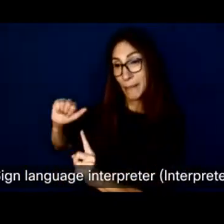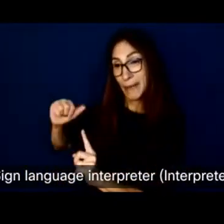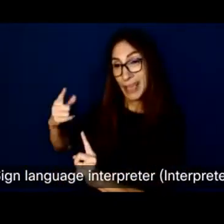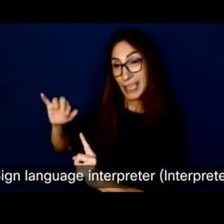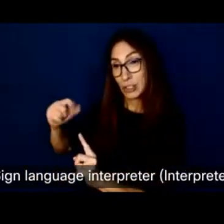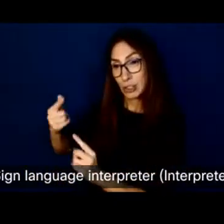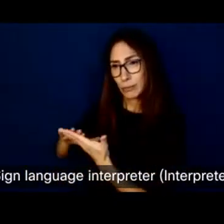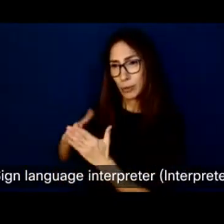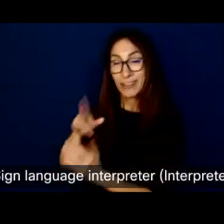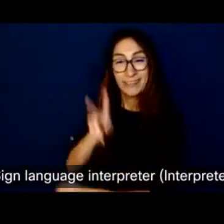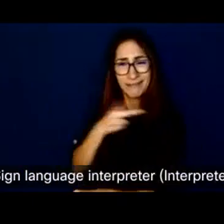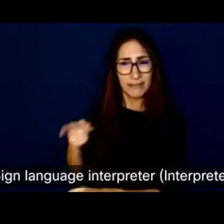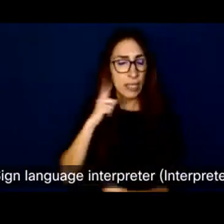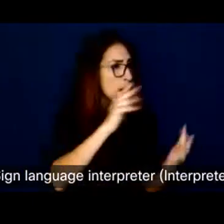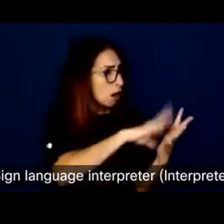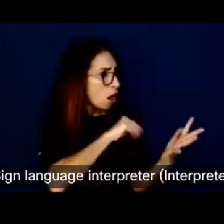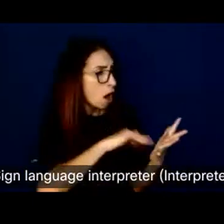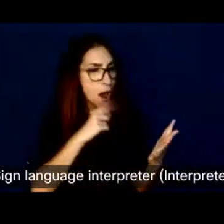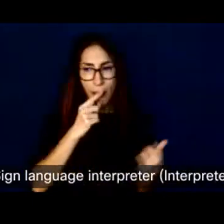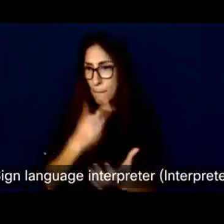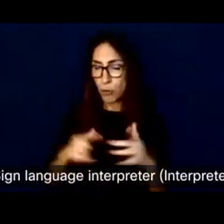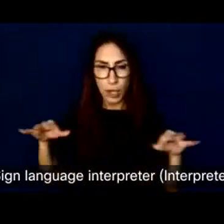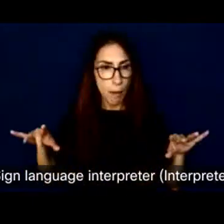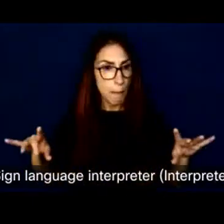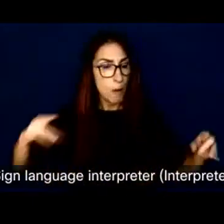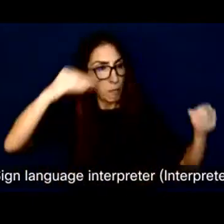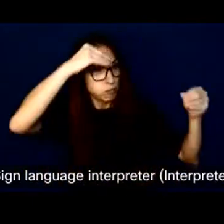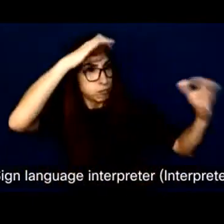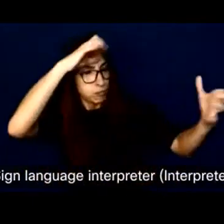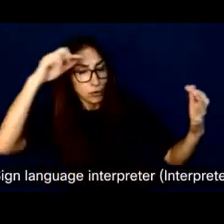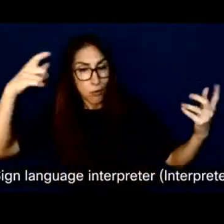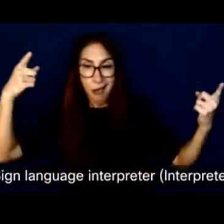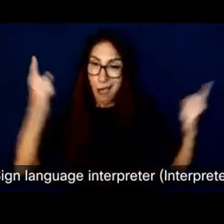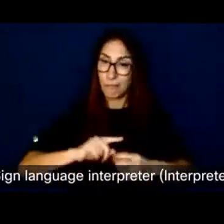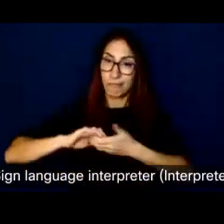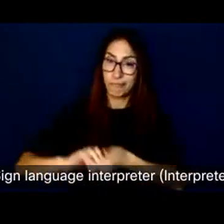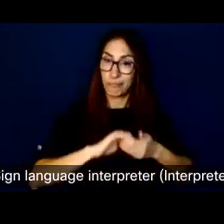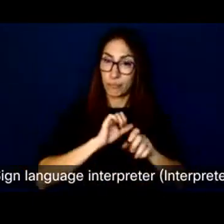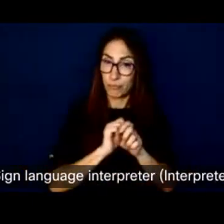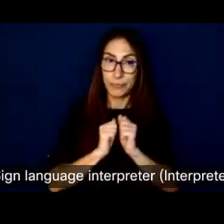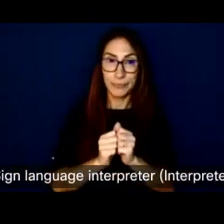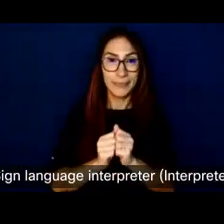things to learn from the HIV community and it's never too late to start and I appreciate all of you who came today